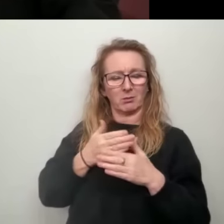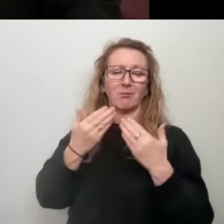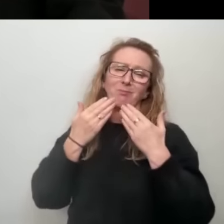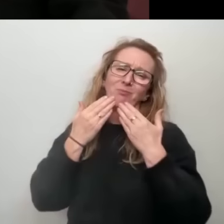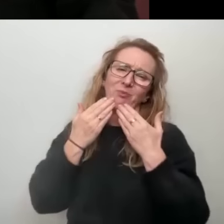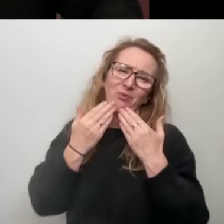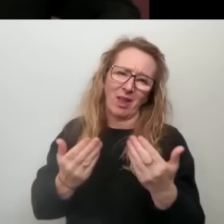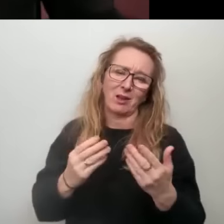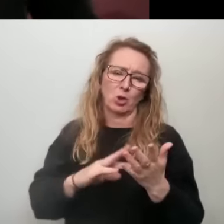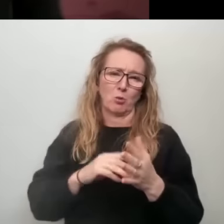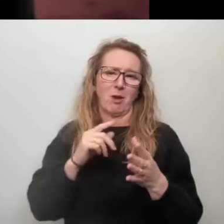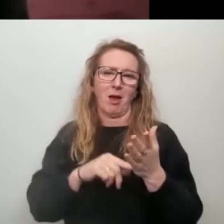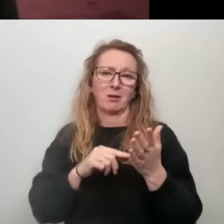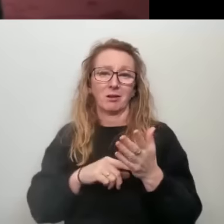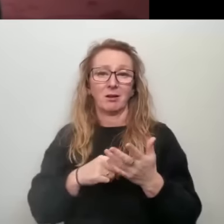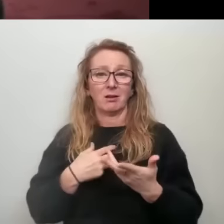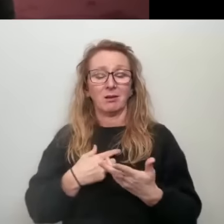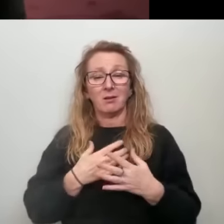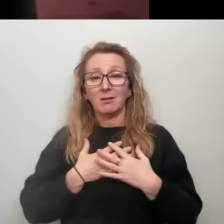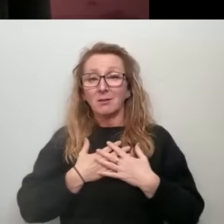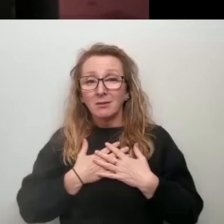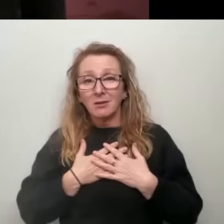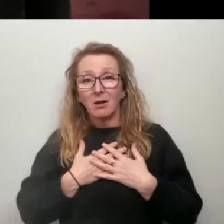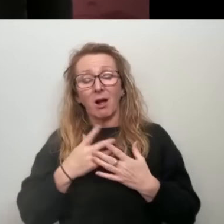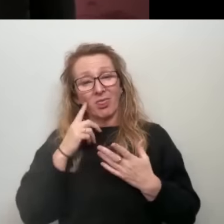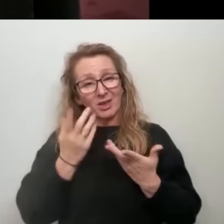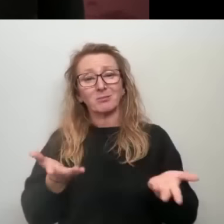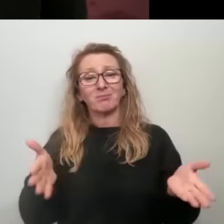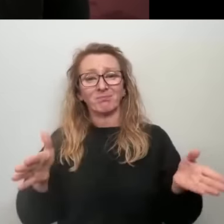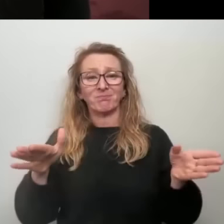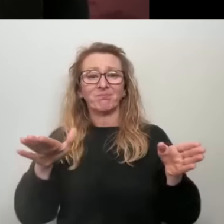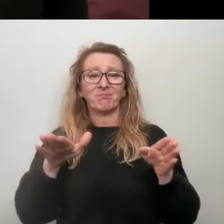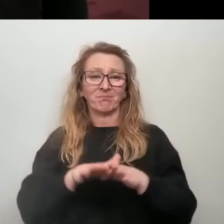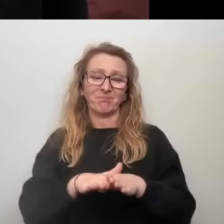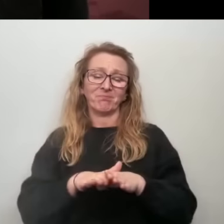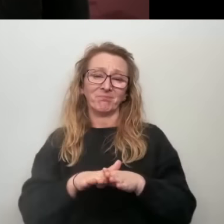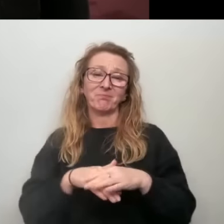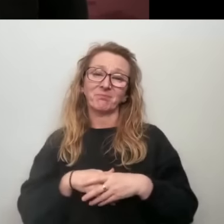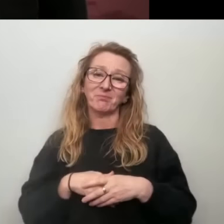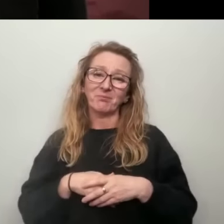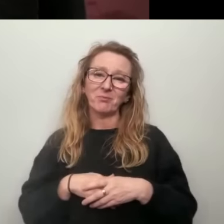and I'm afraid that it's now time to bring things to a close. We haven't been able to answer all of your questions,